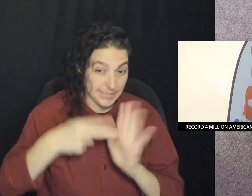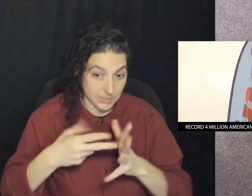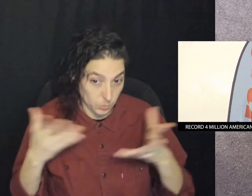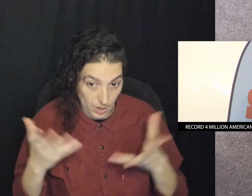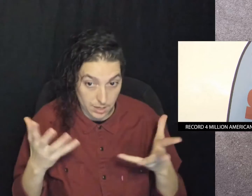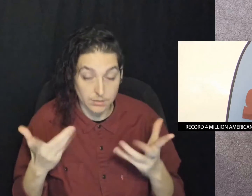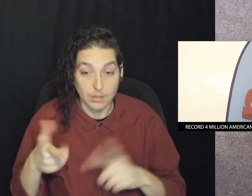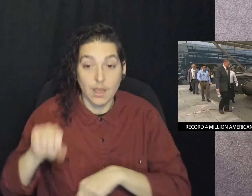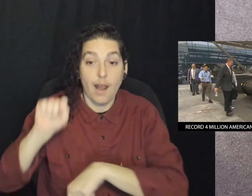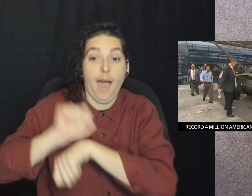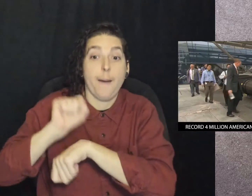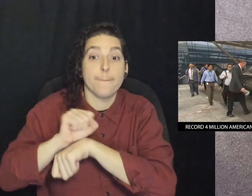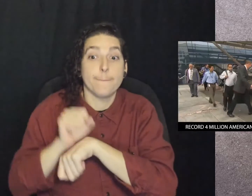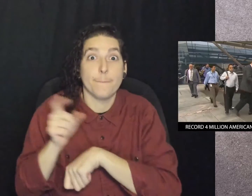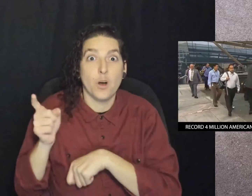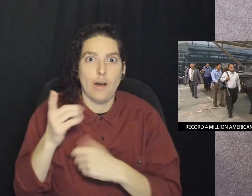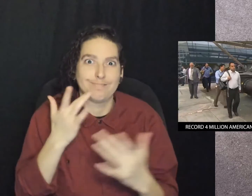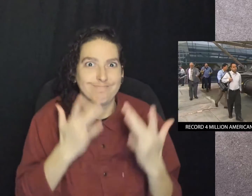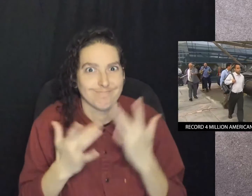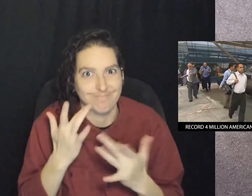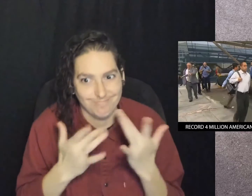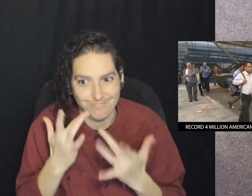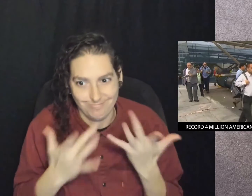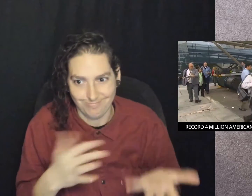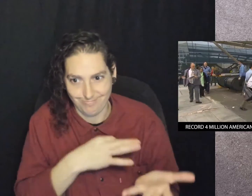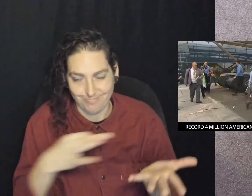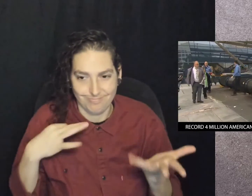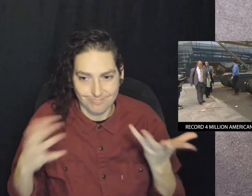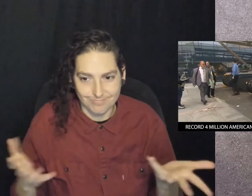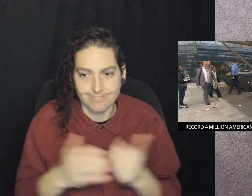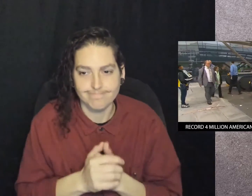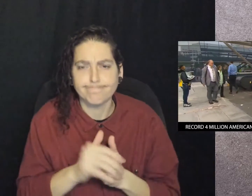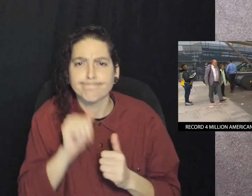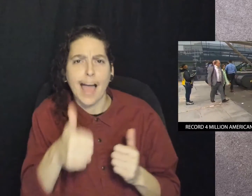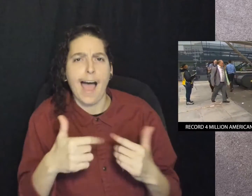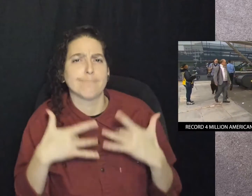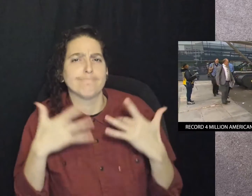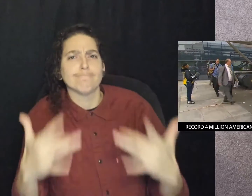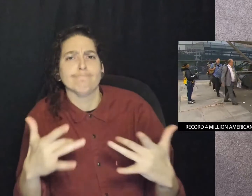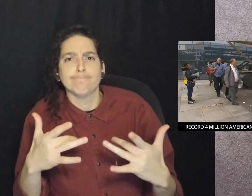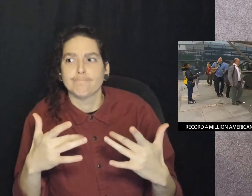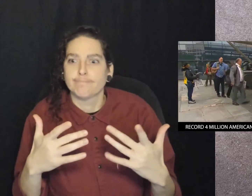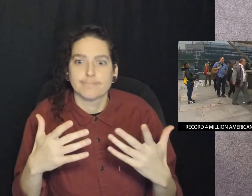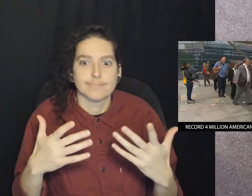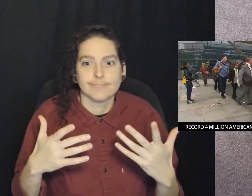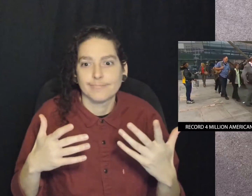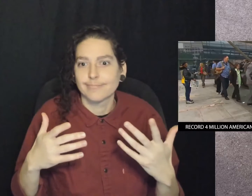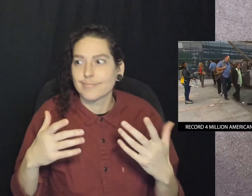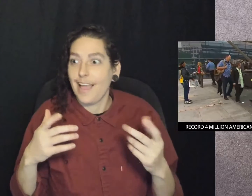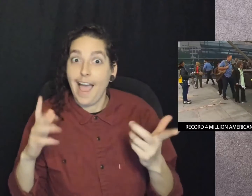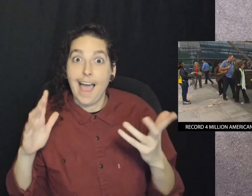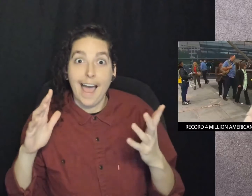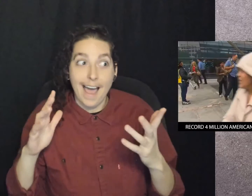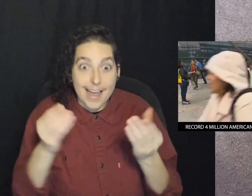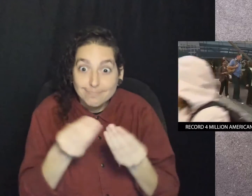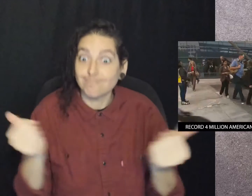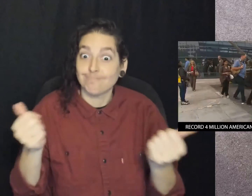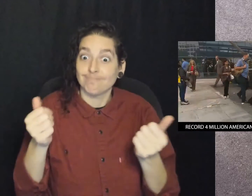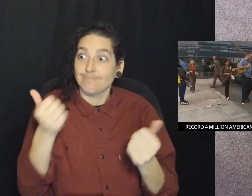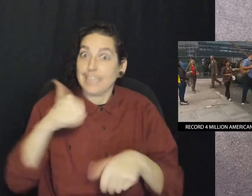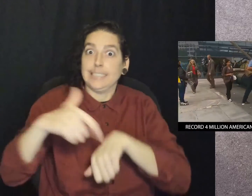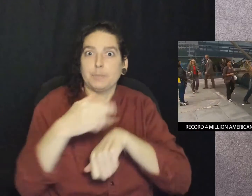and it means a labor shortage is unlikely to let up anytime soon